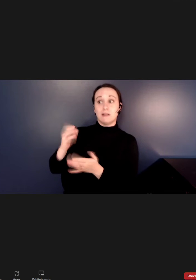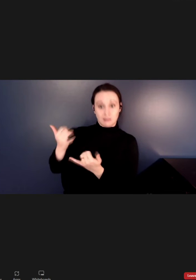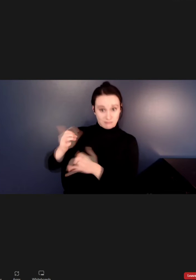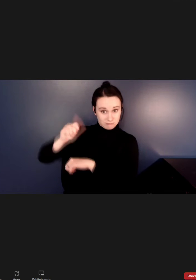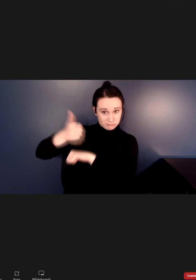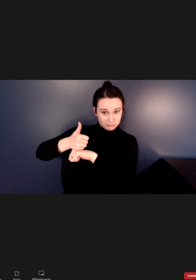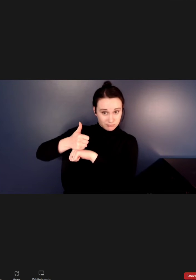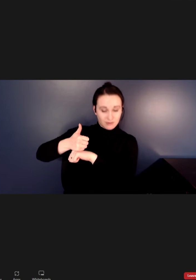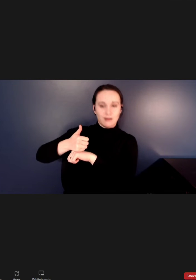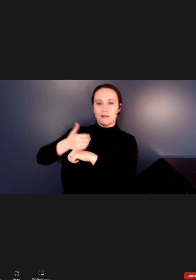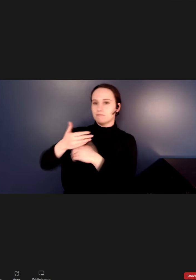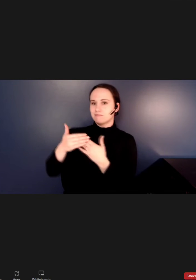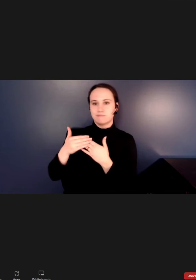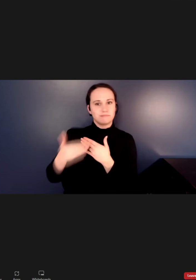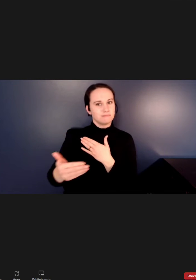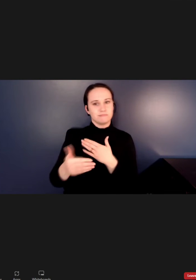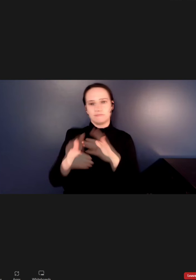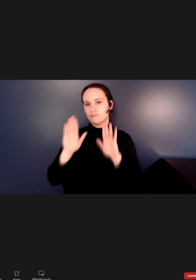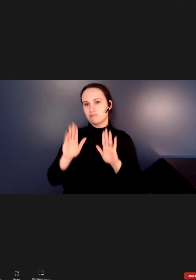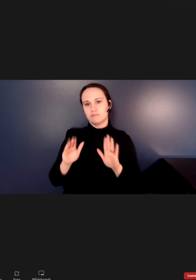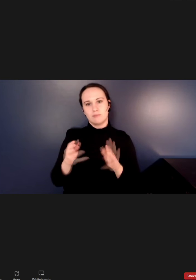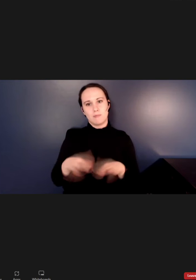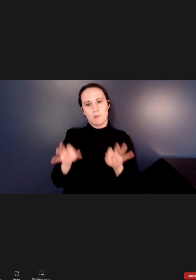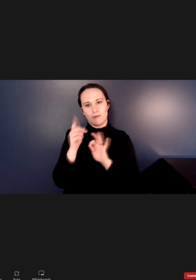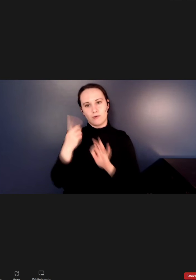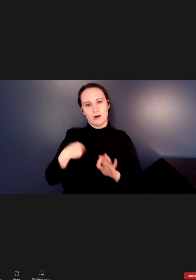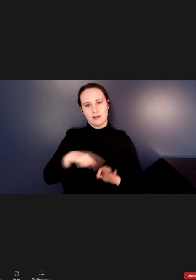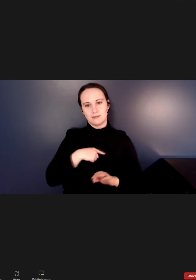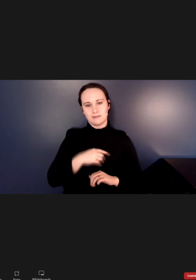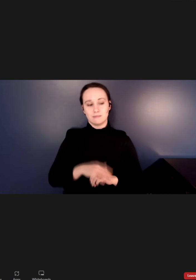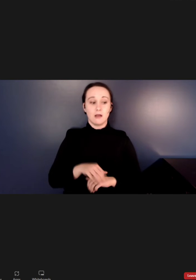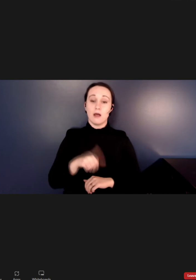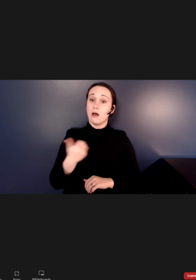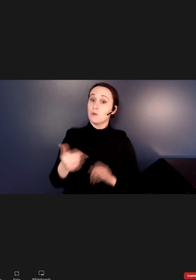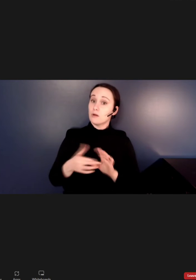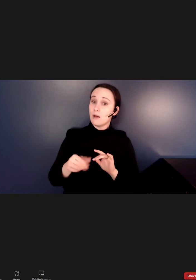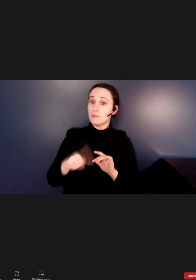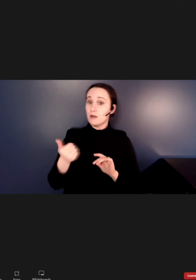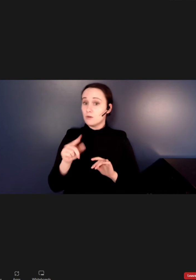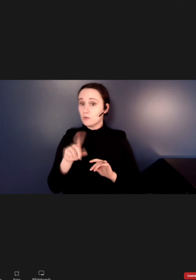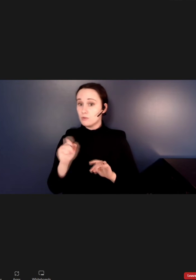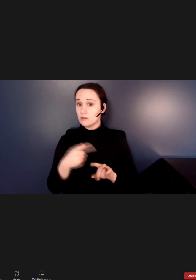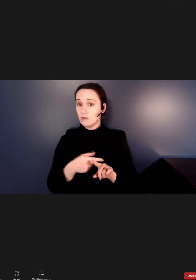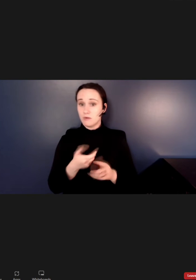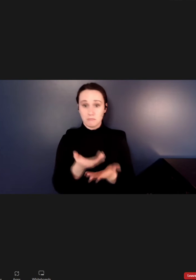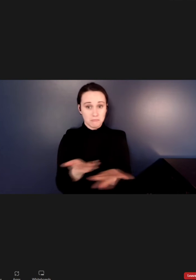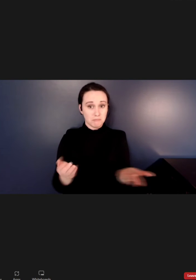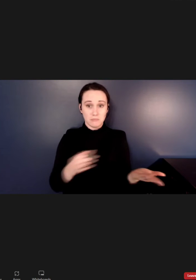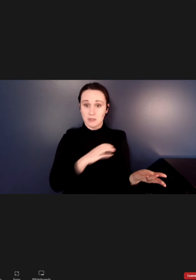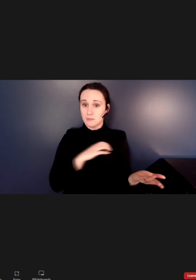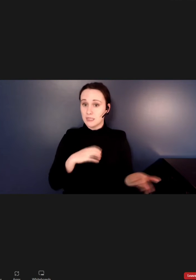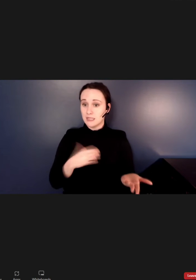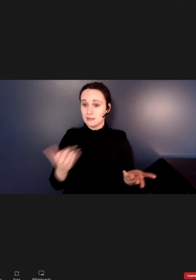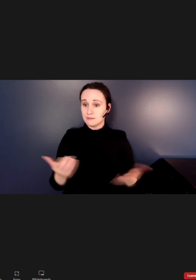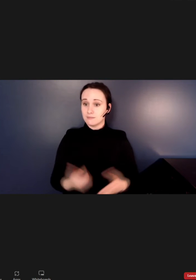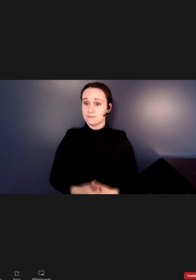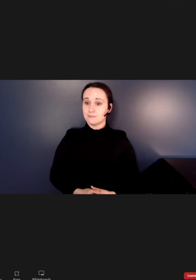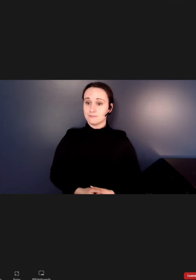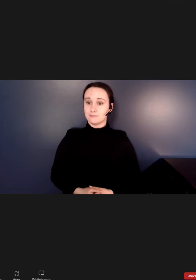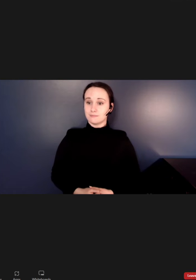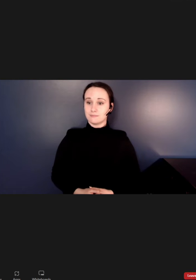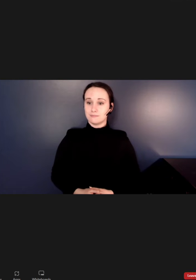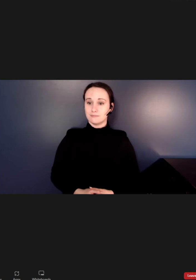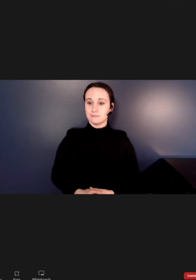all of us. Are there any other comments or questions from members of the committee?